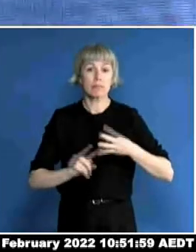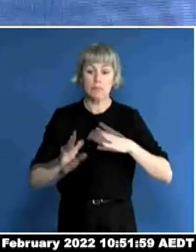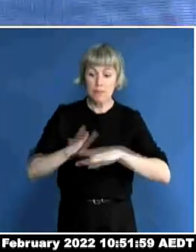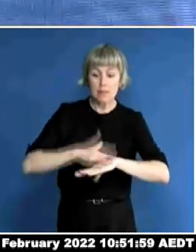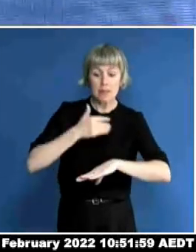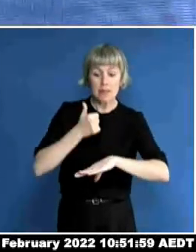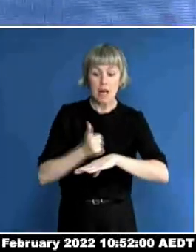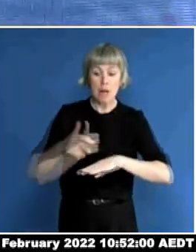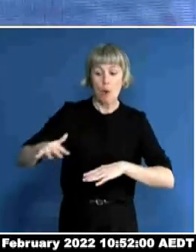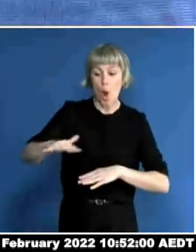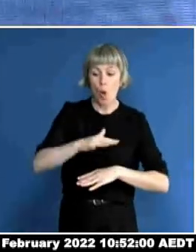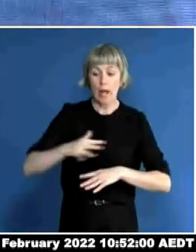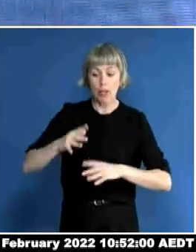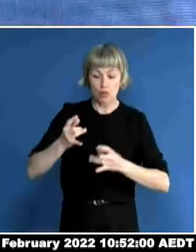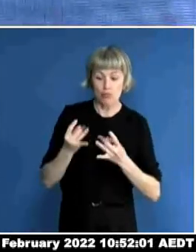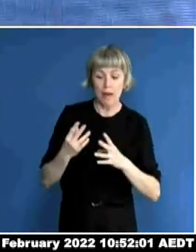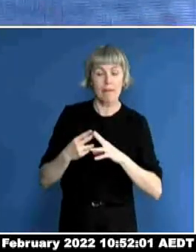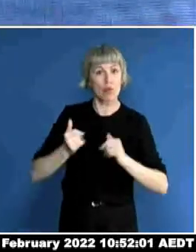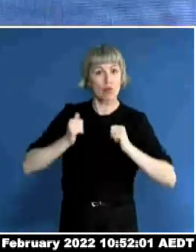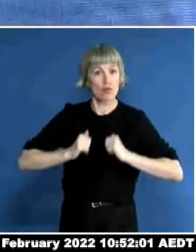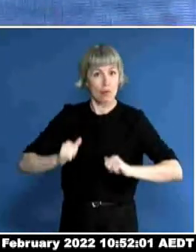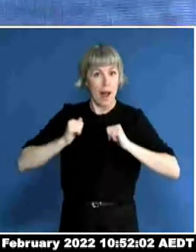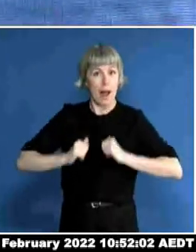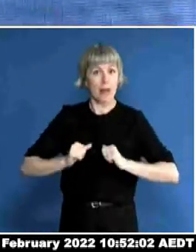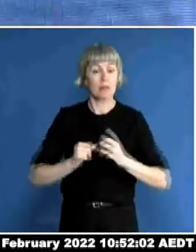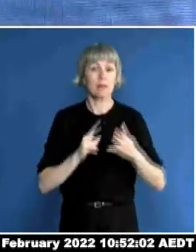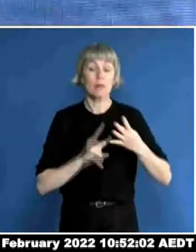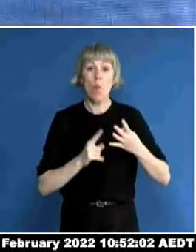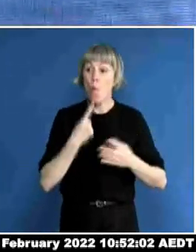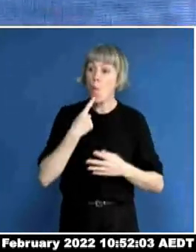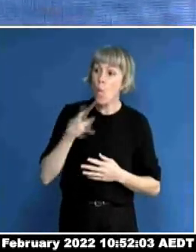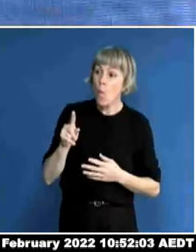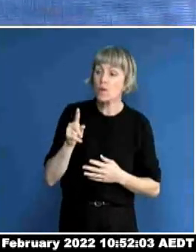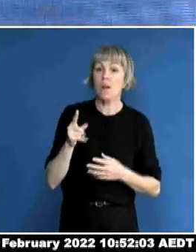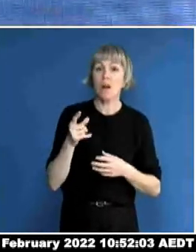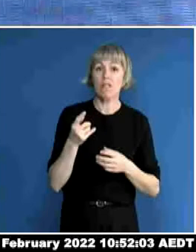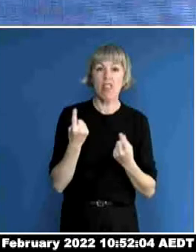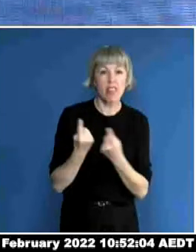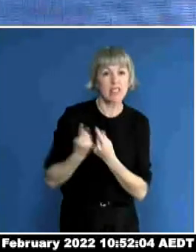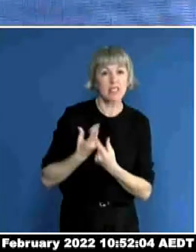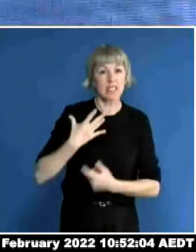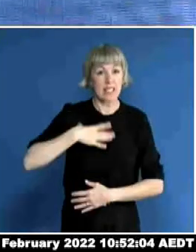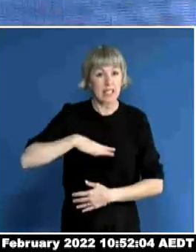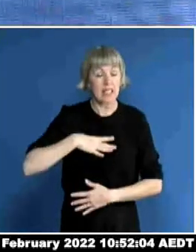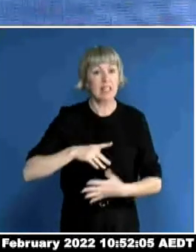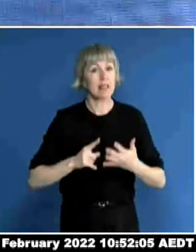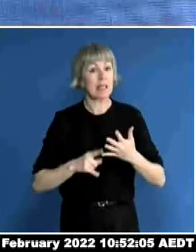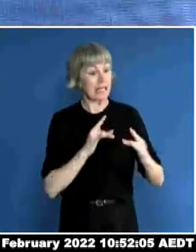stock, participating in interviews for other barista trainers, assessing the suitability